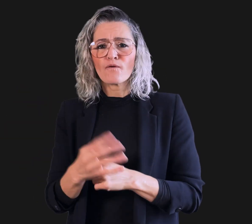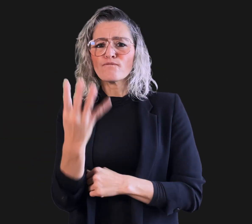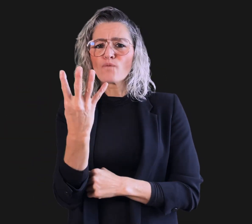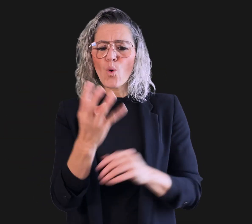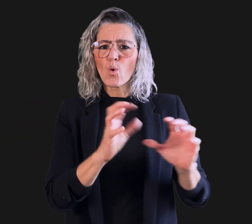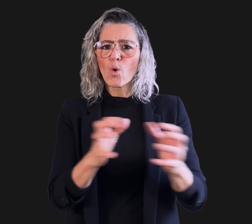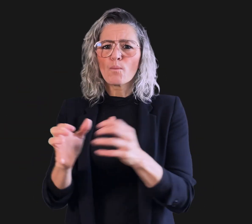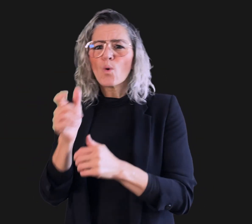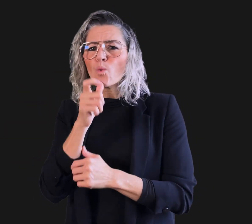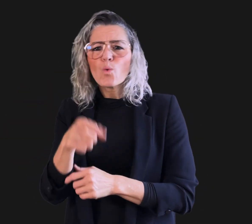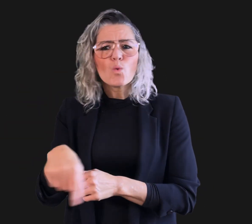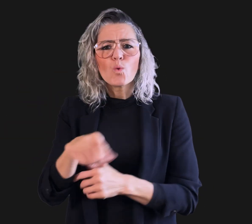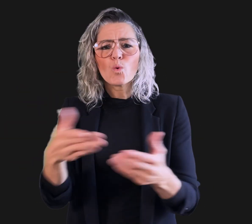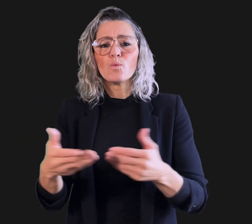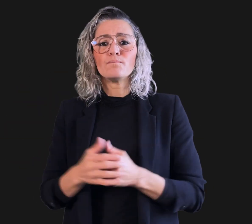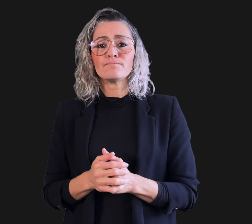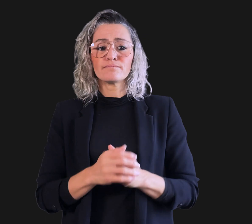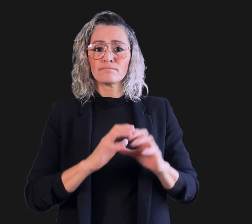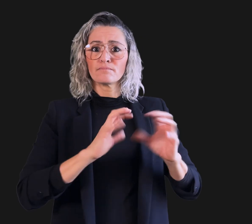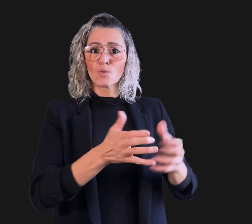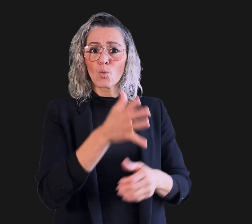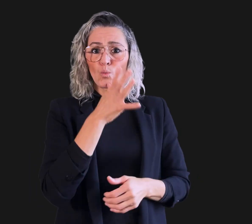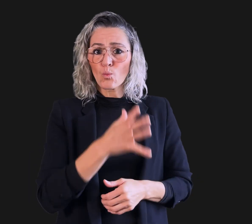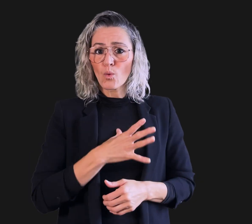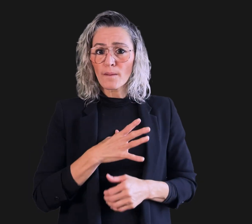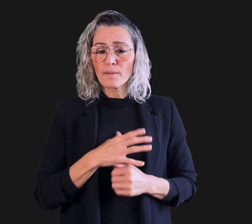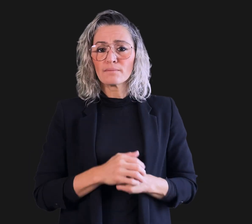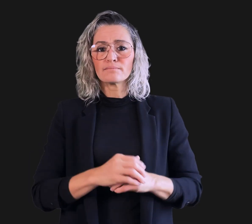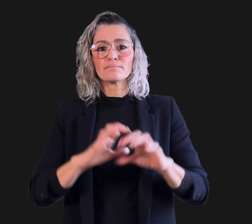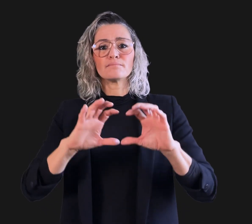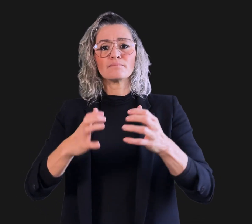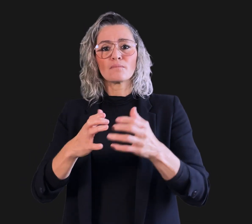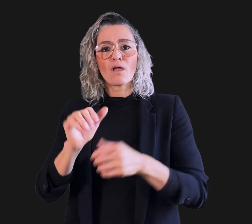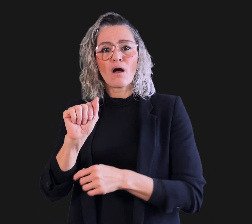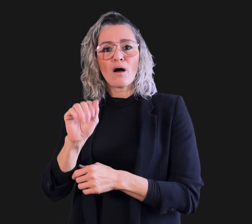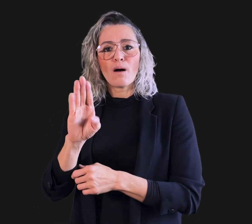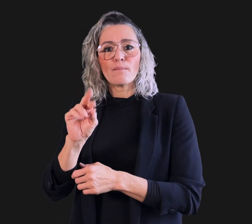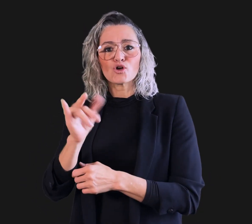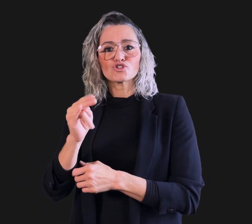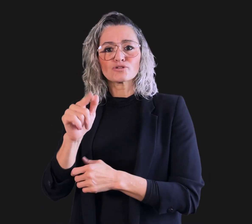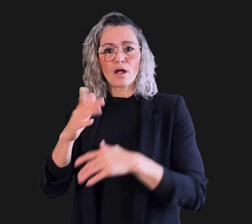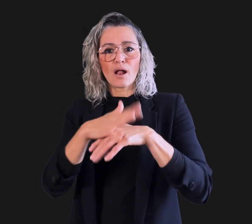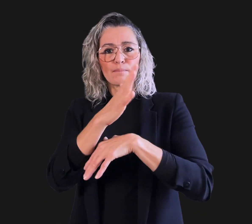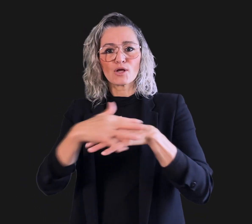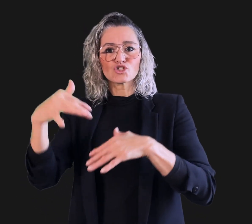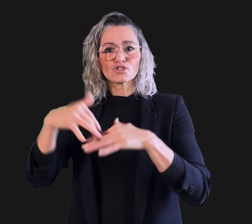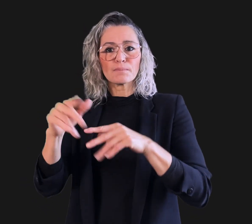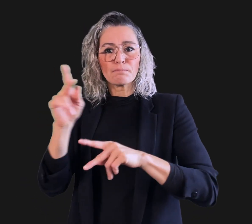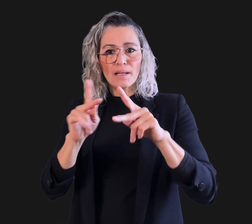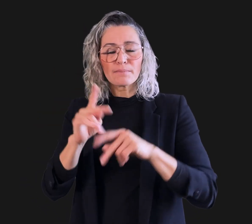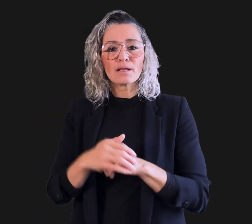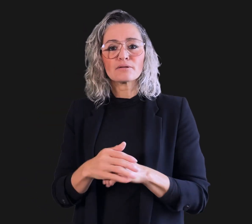They are: women, Aboriginal peoples, persons with disabilities,